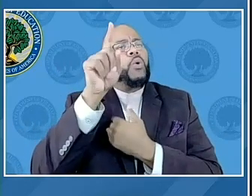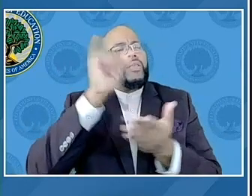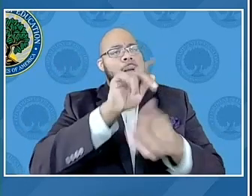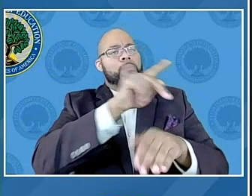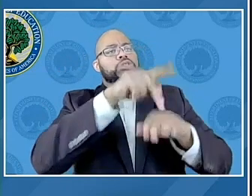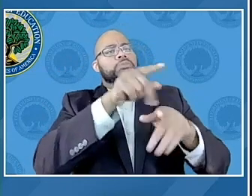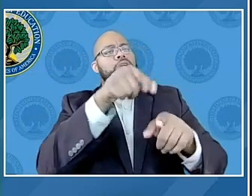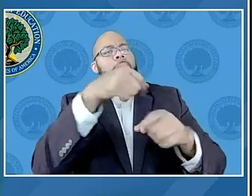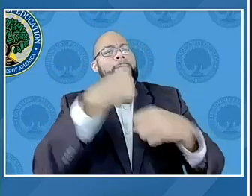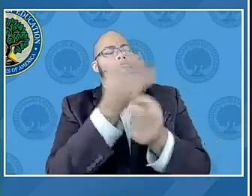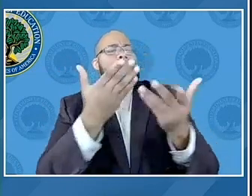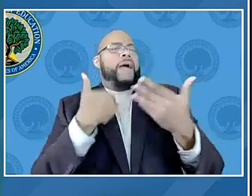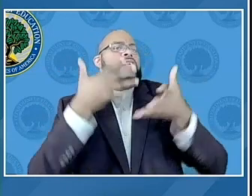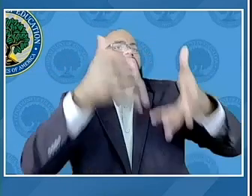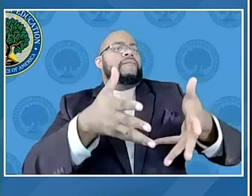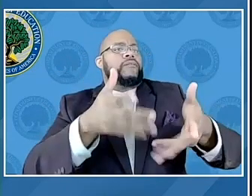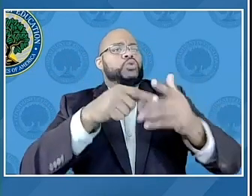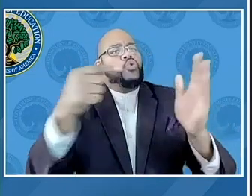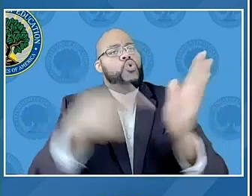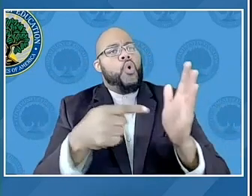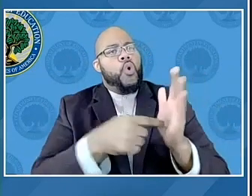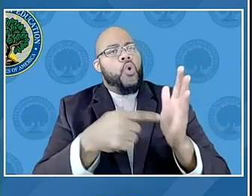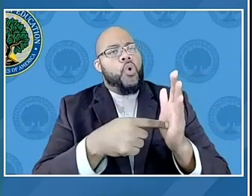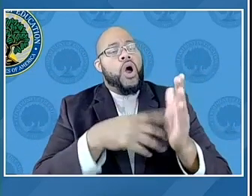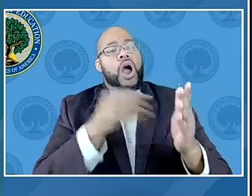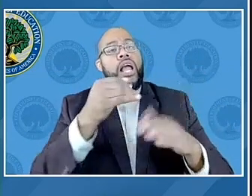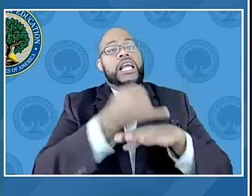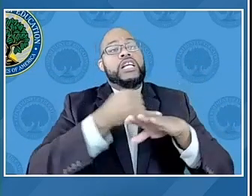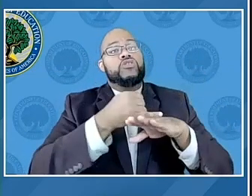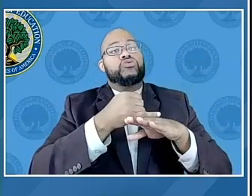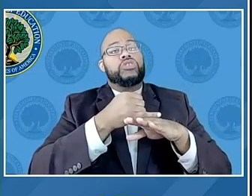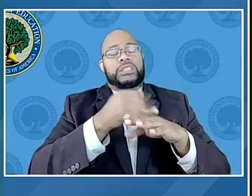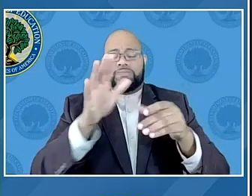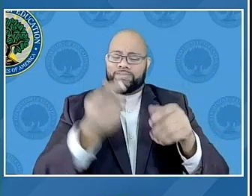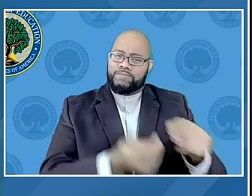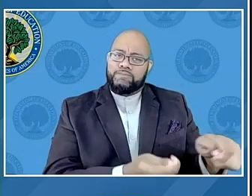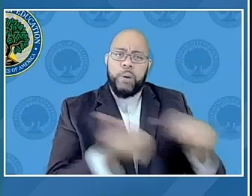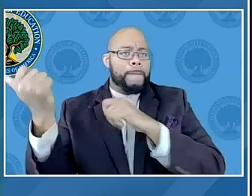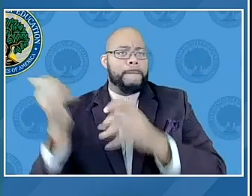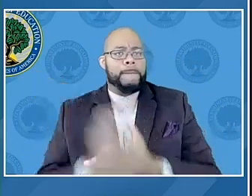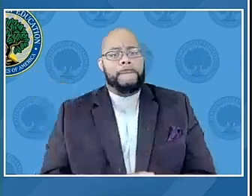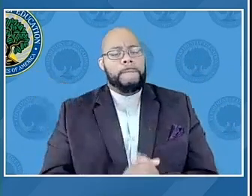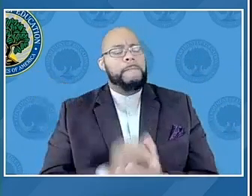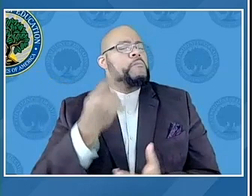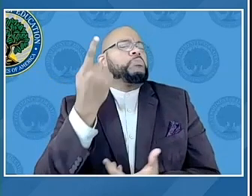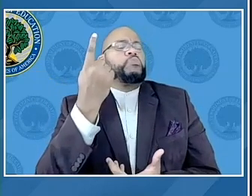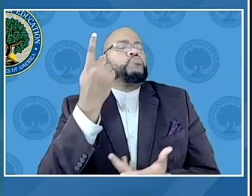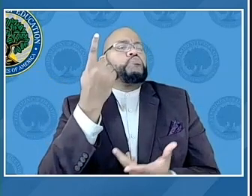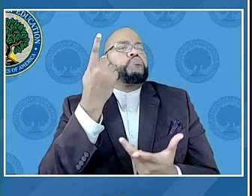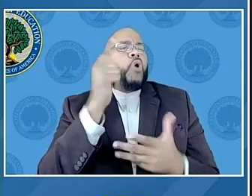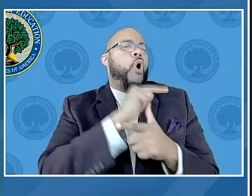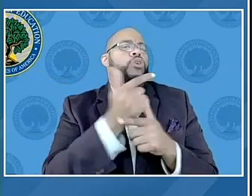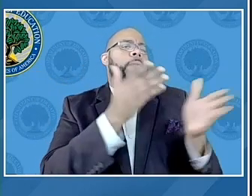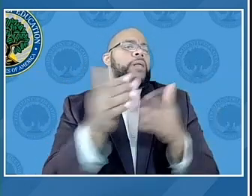have left to owe and put interest completely to a side. That's just simply an alternate plan I would like to throw out there for